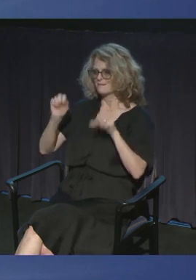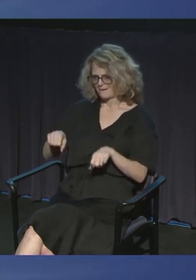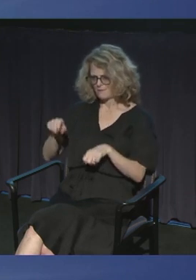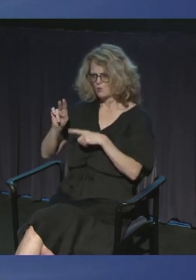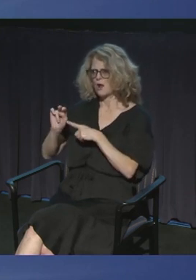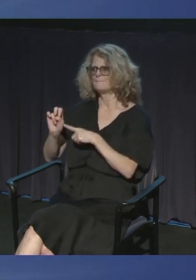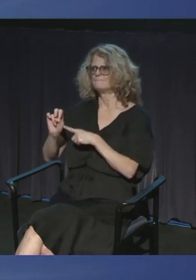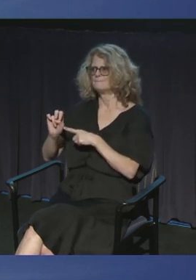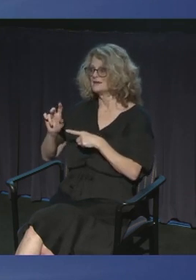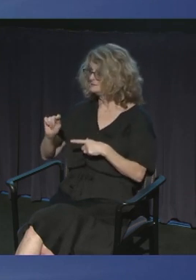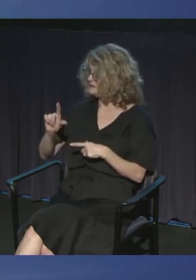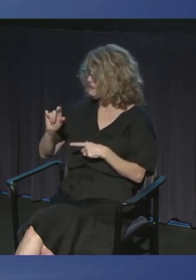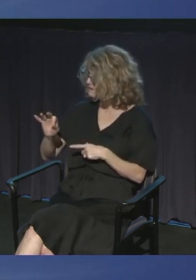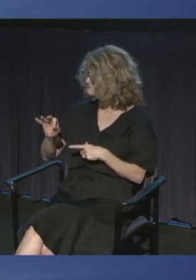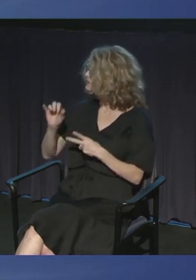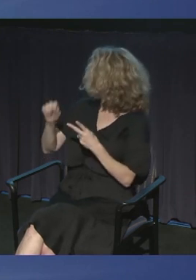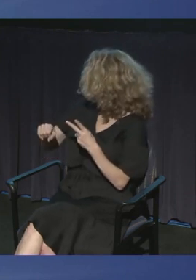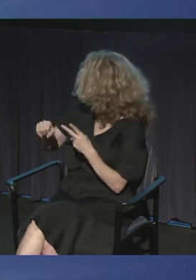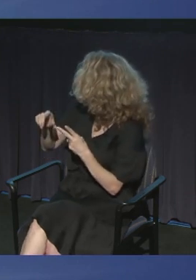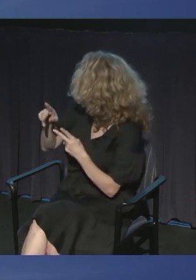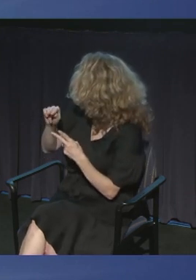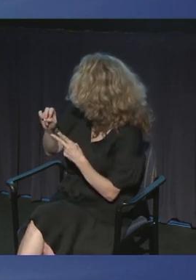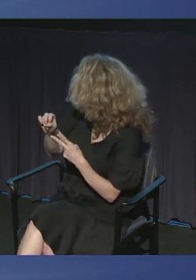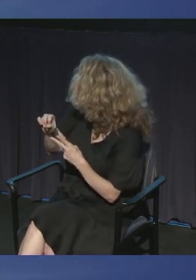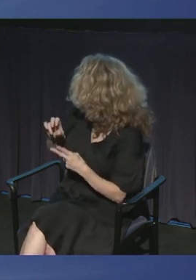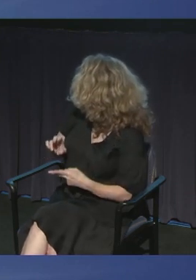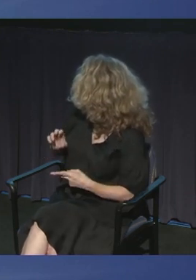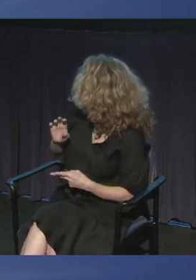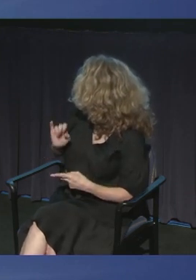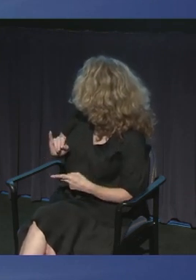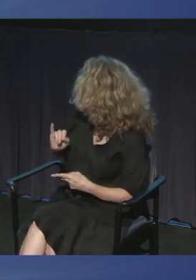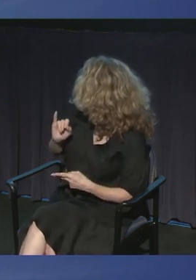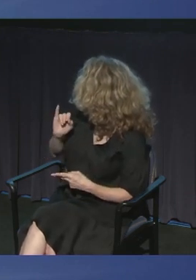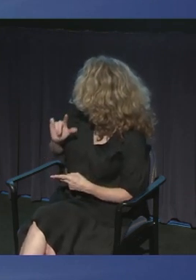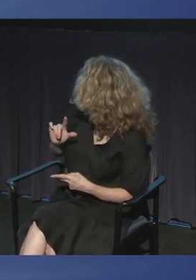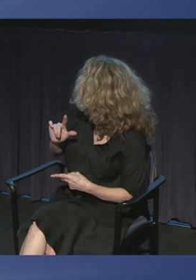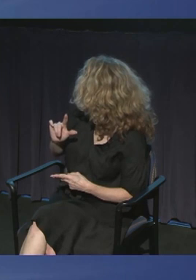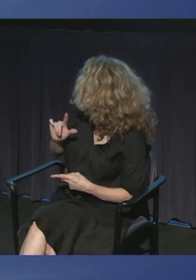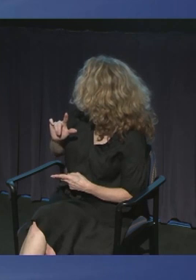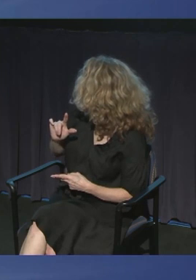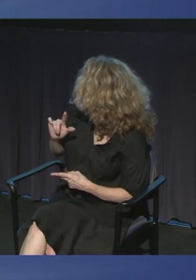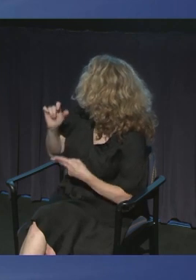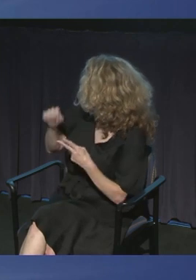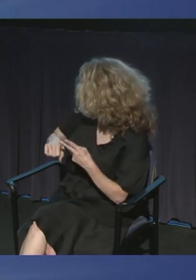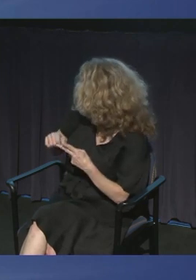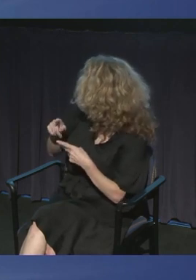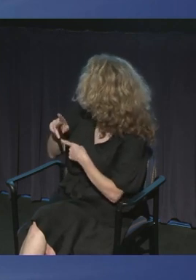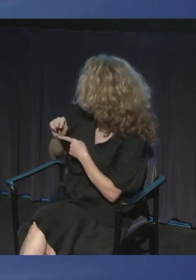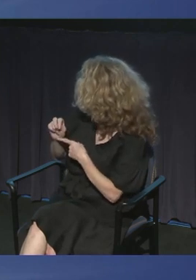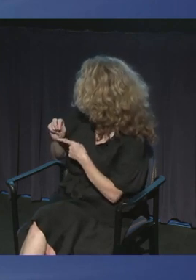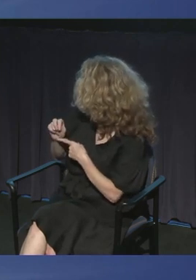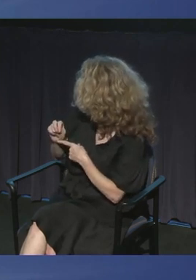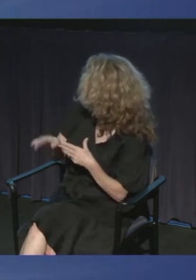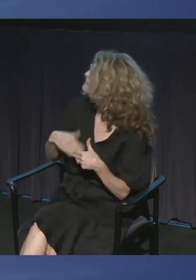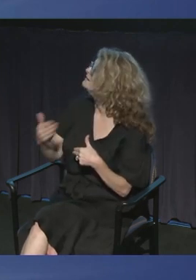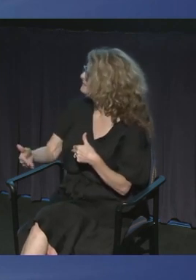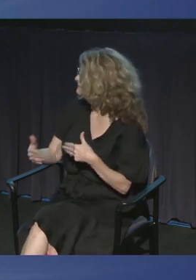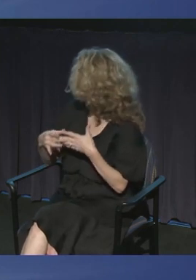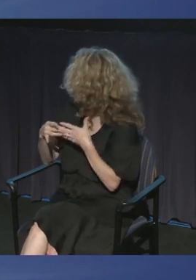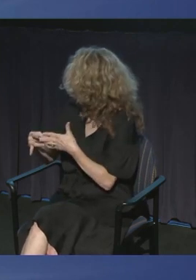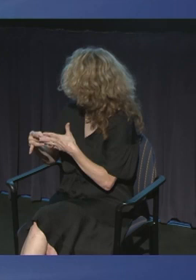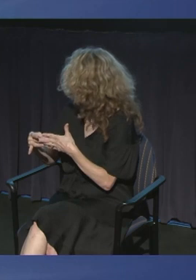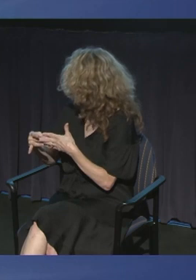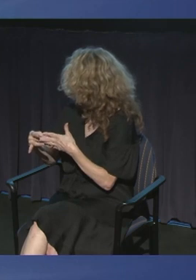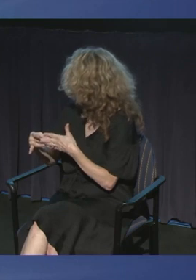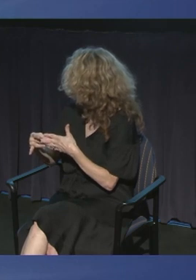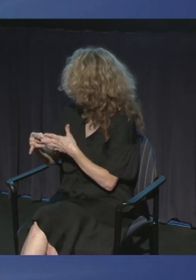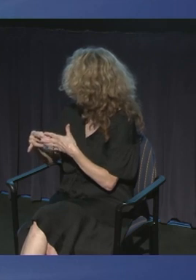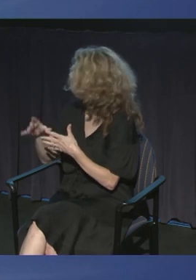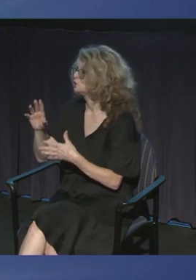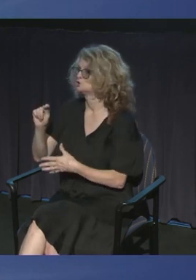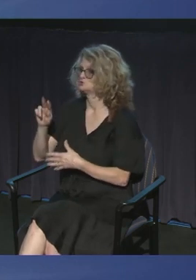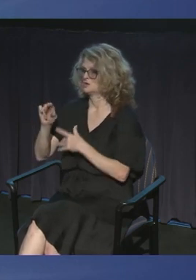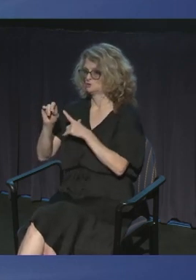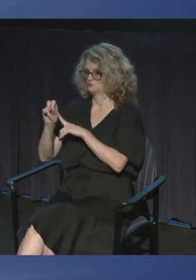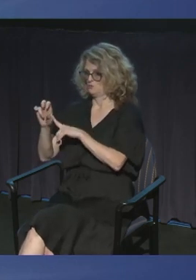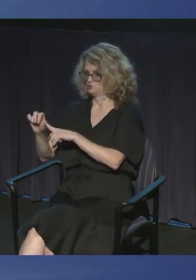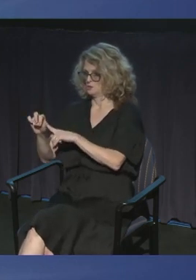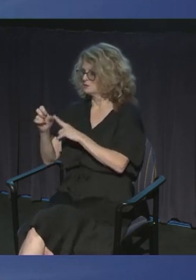EXAMPLE TLR CAN PRIME THIS AND